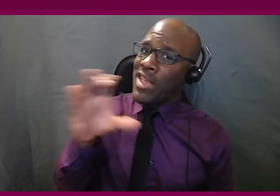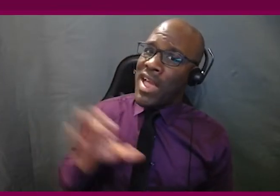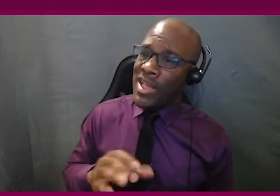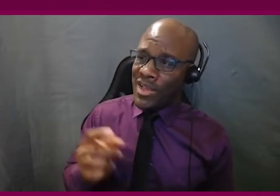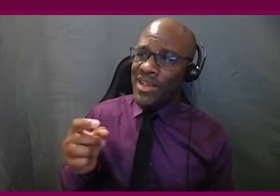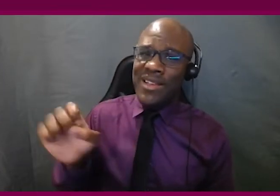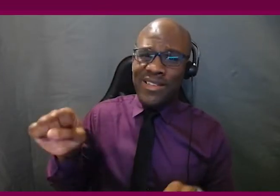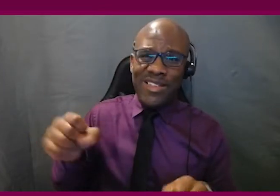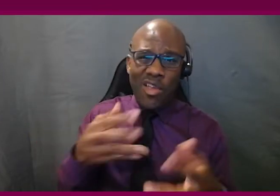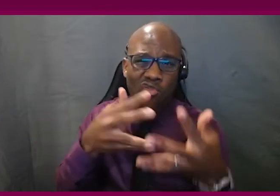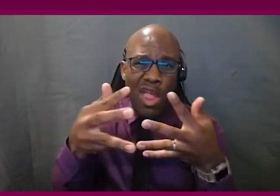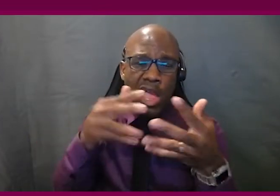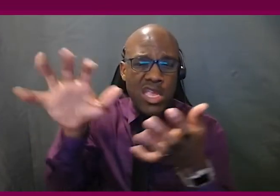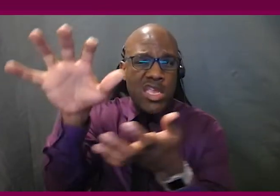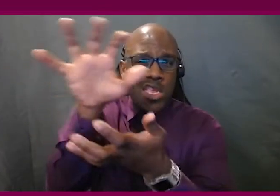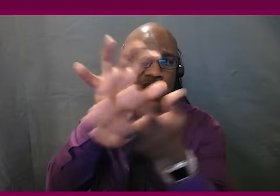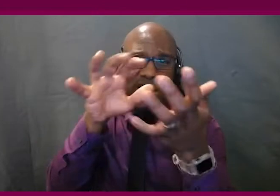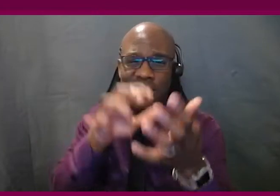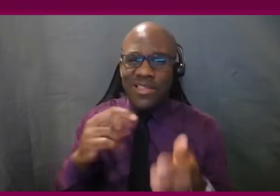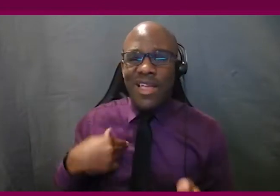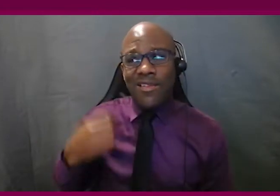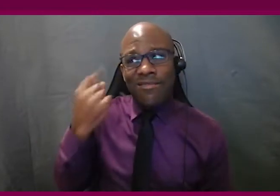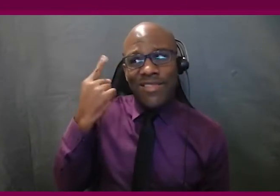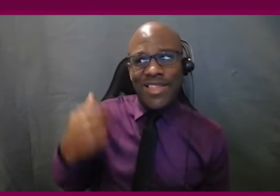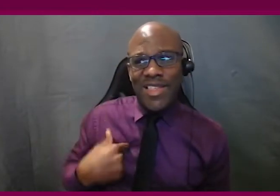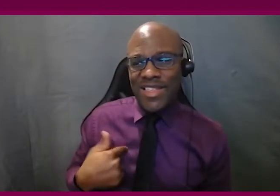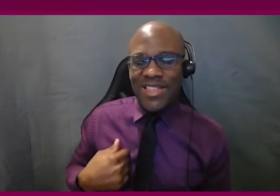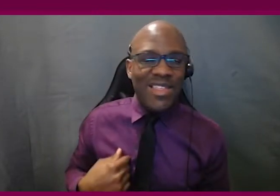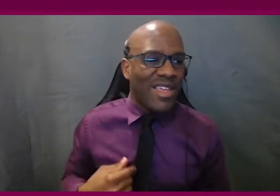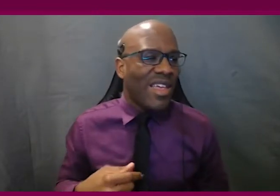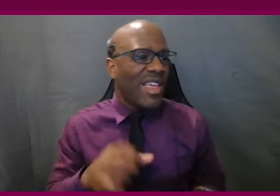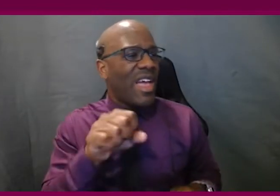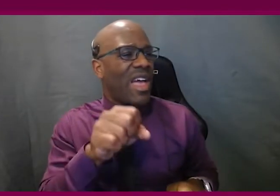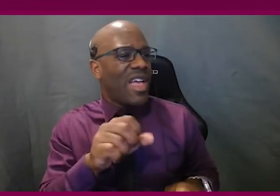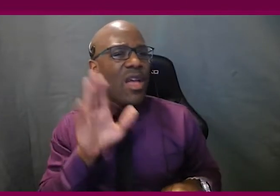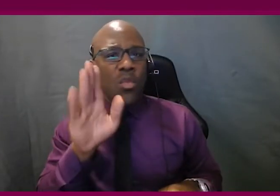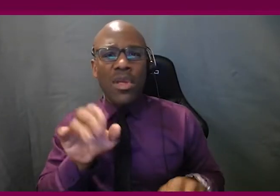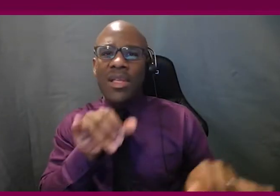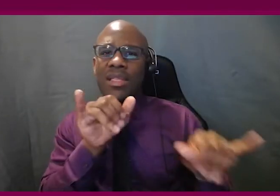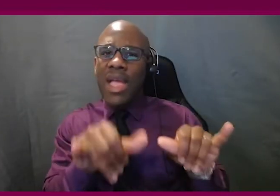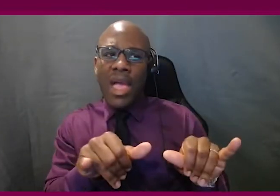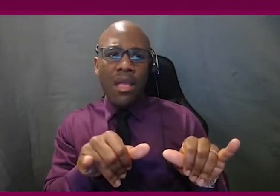I totally get that. Bri Beck: Yeah. And it's fine if it stays one way, but it teases you.